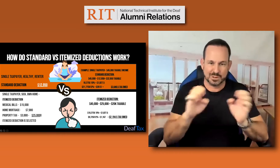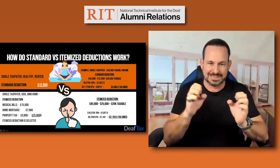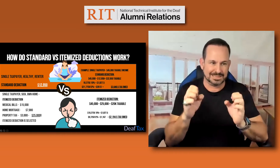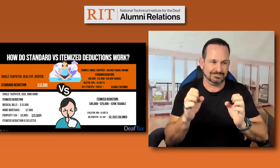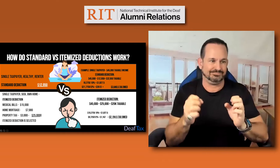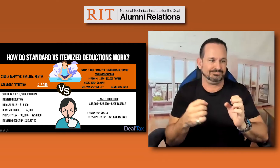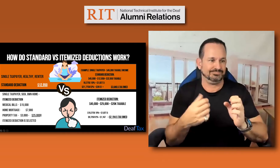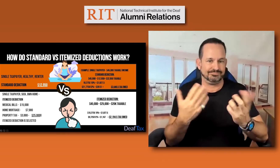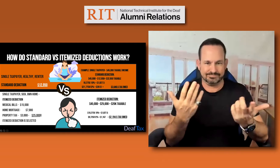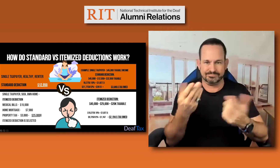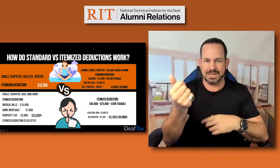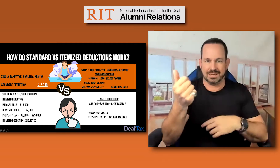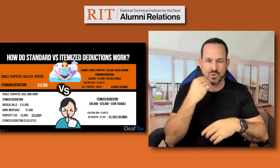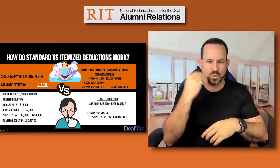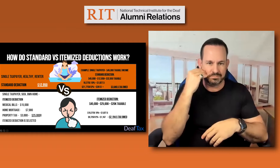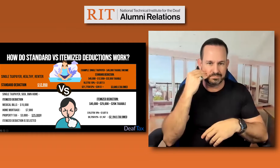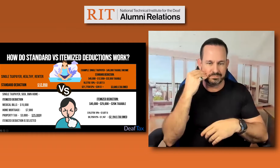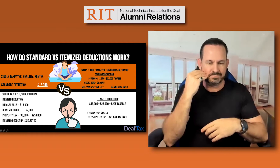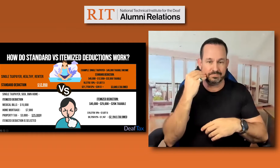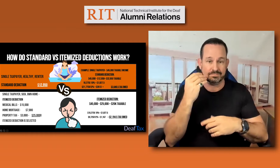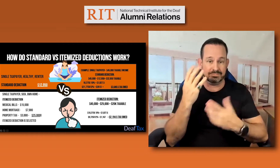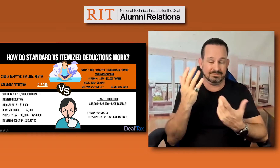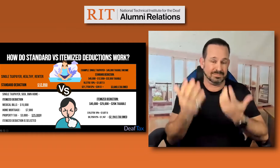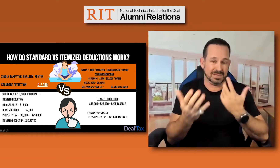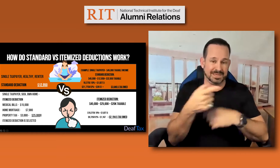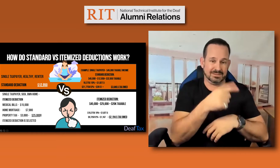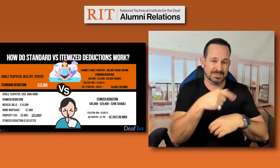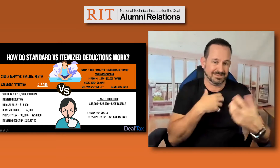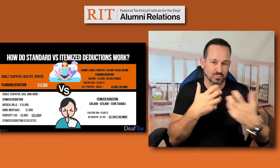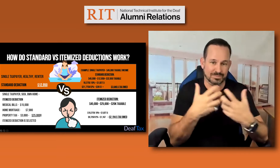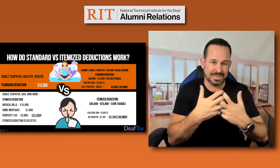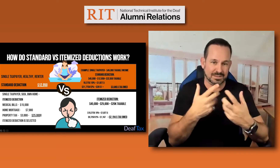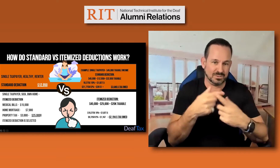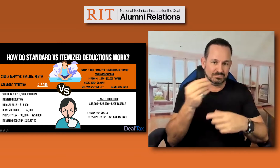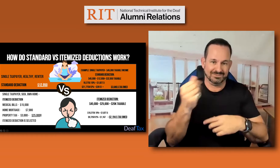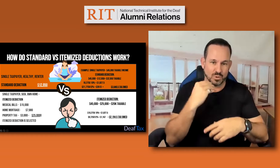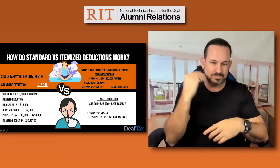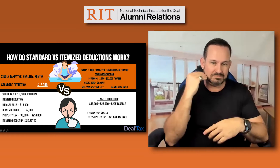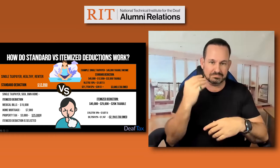The second example had a person with a medical emergency.